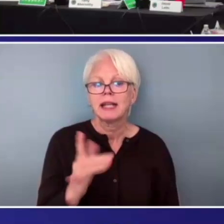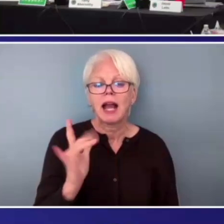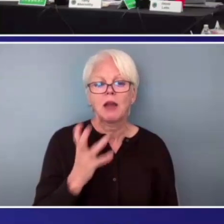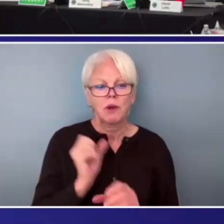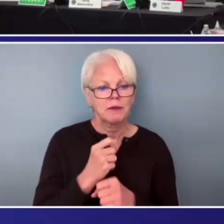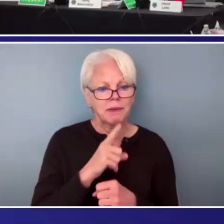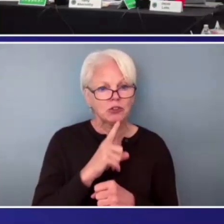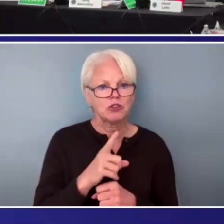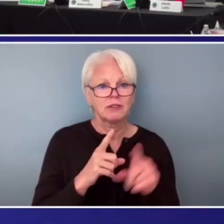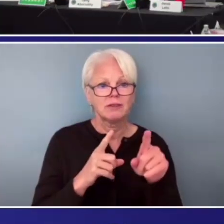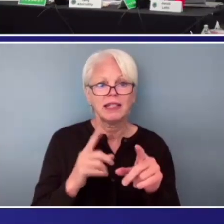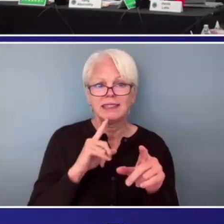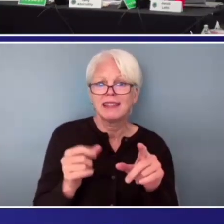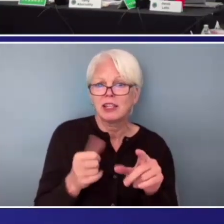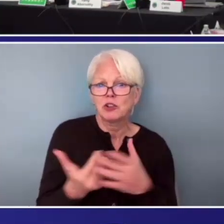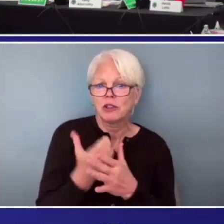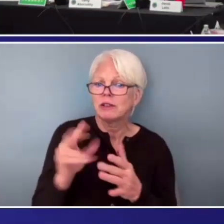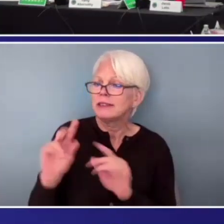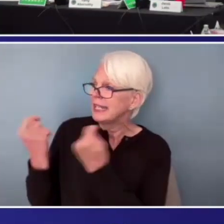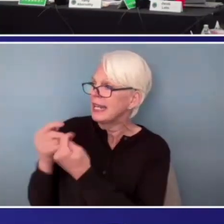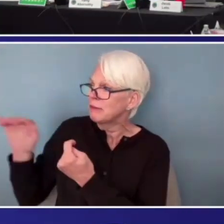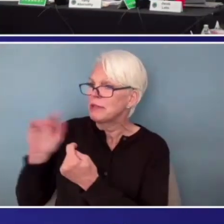Is there a new version, team? Did we get this?